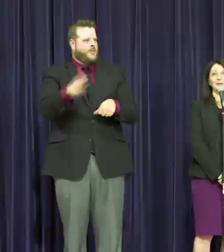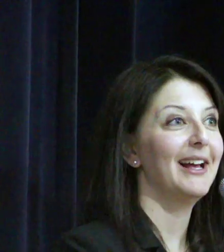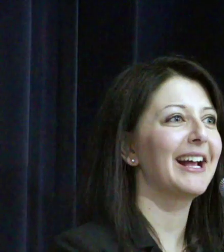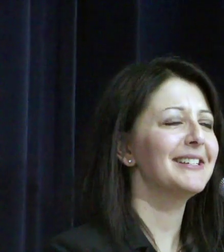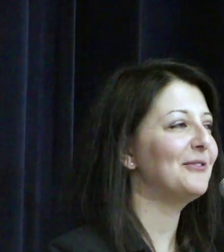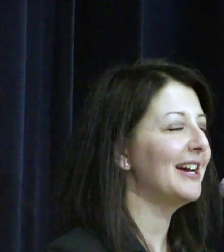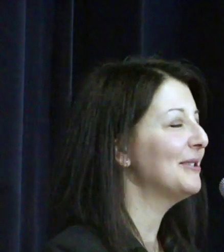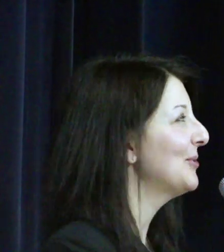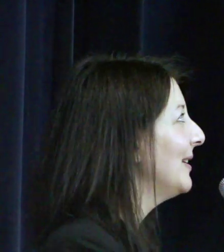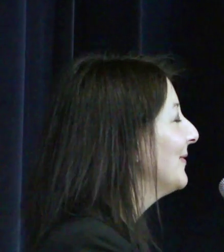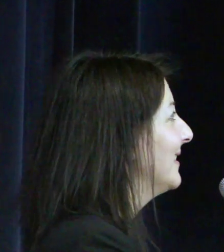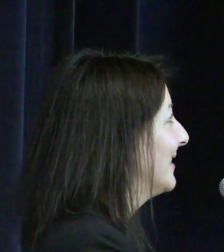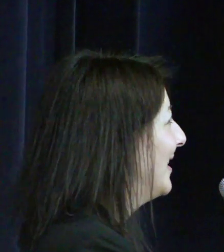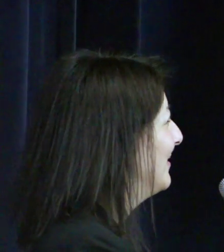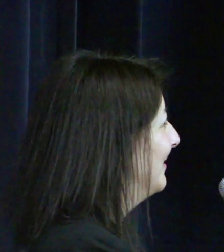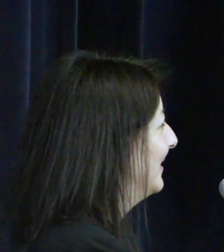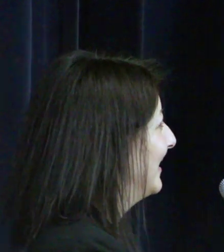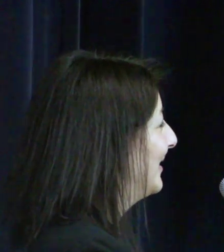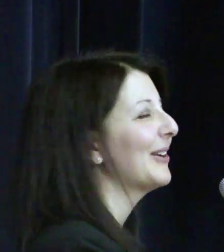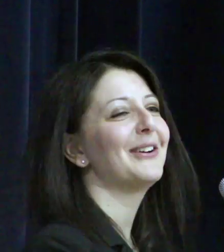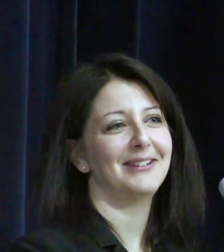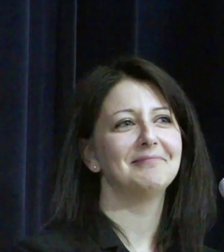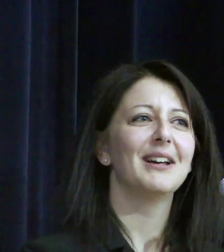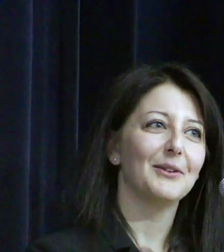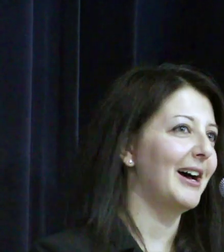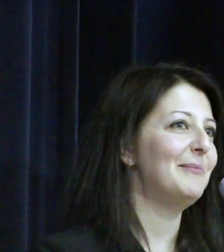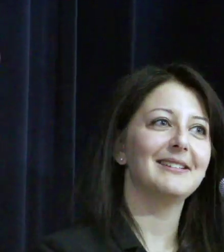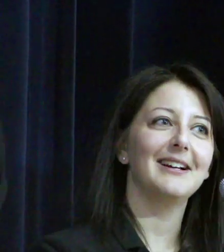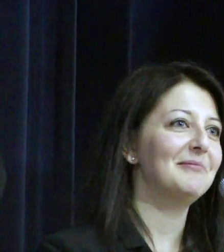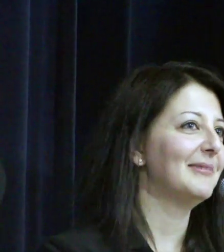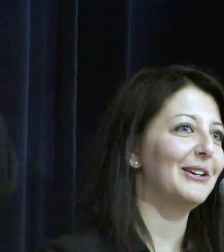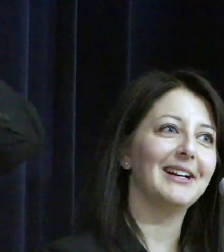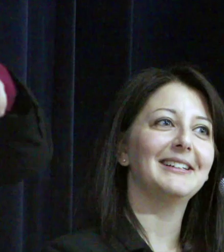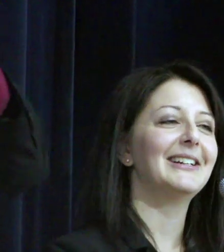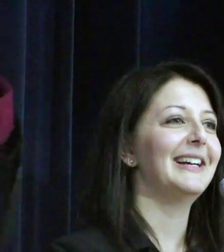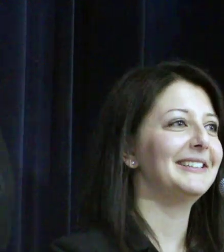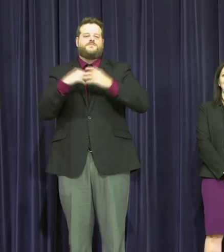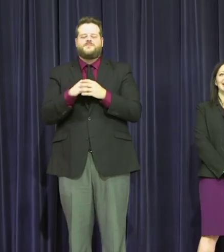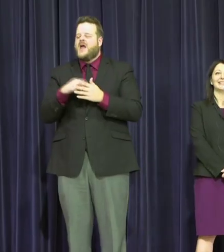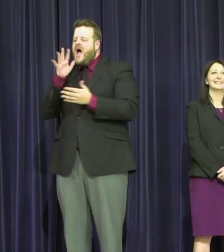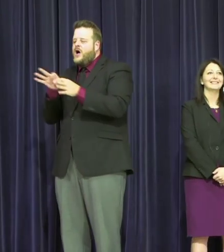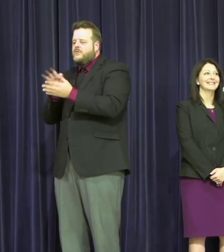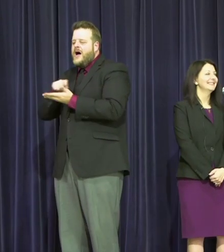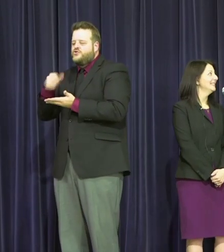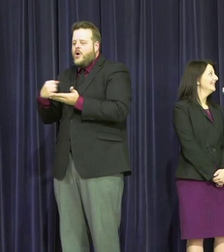We can discuss it later. Ok. I'm messing up. There you go. Alright.